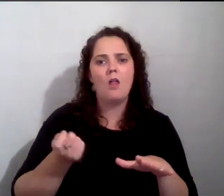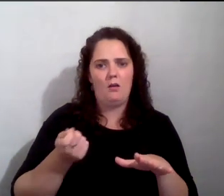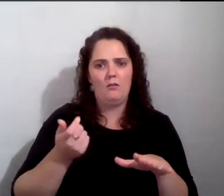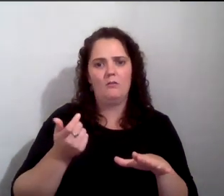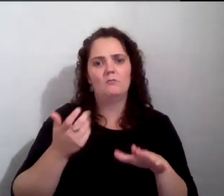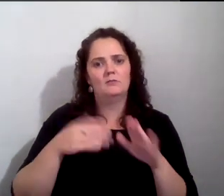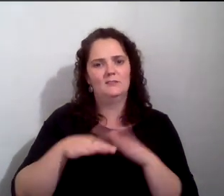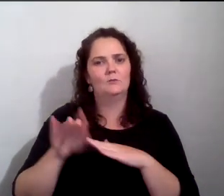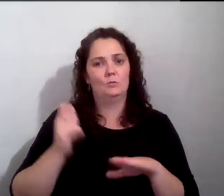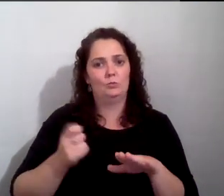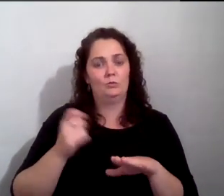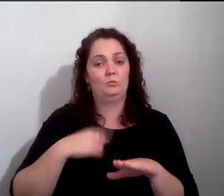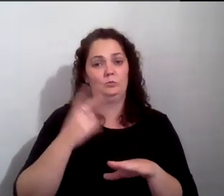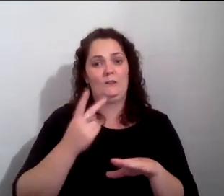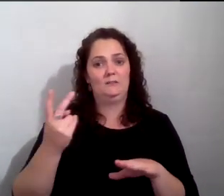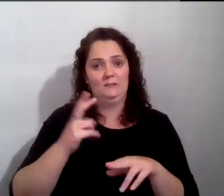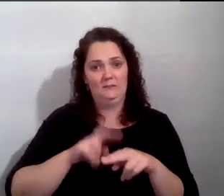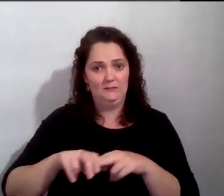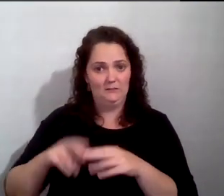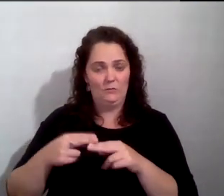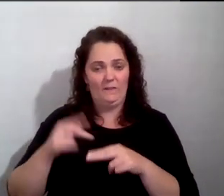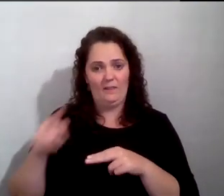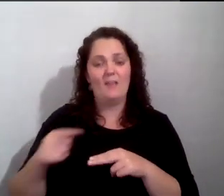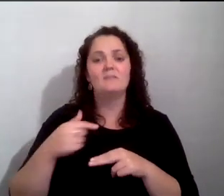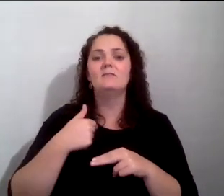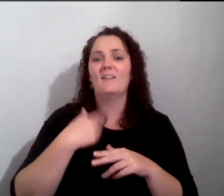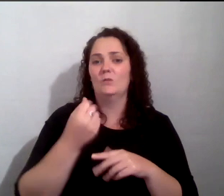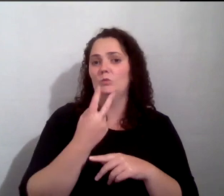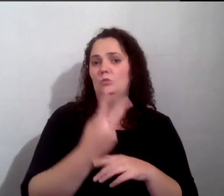bodies of work about that. I think you can see on my